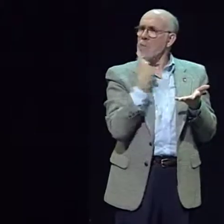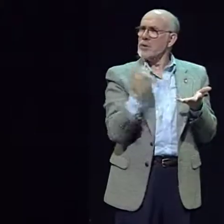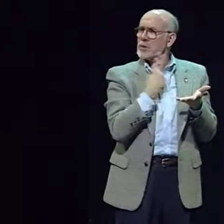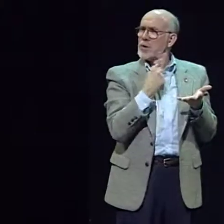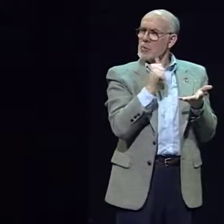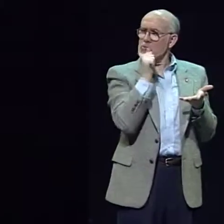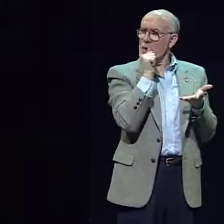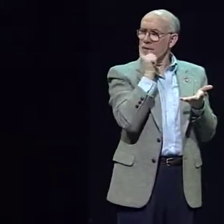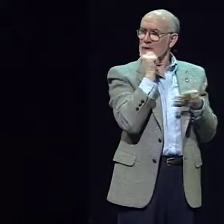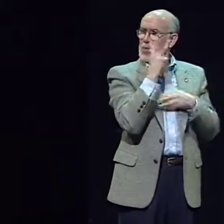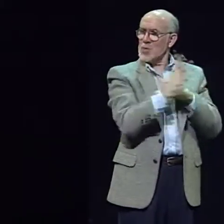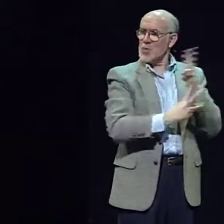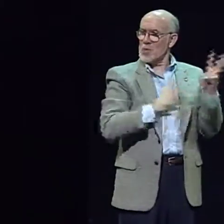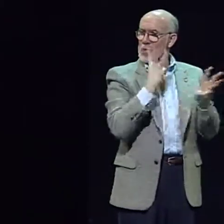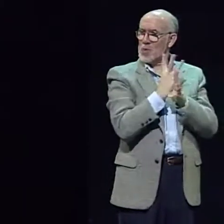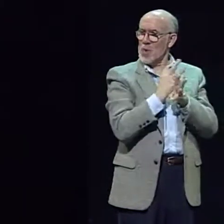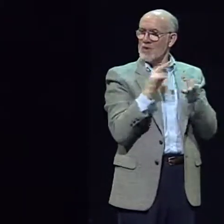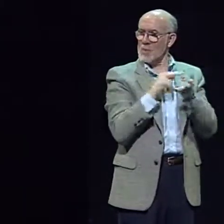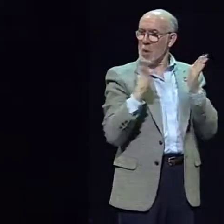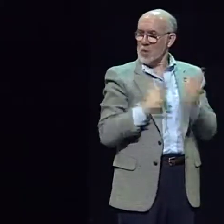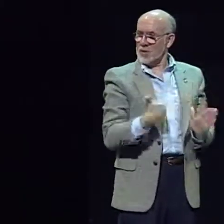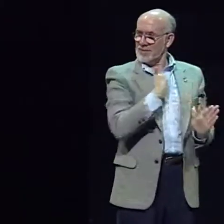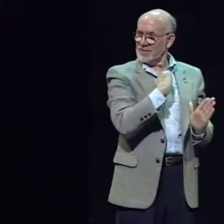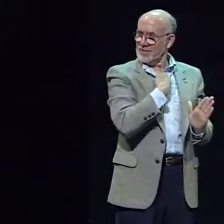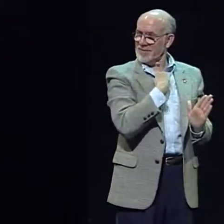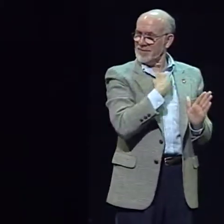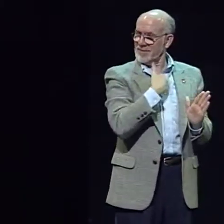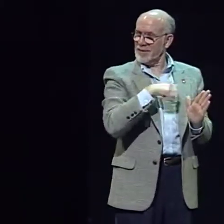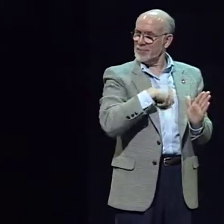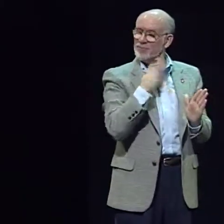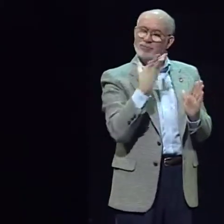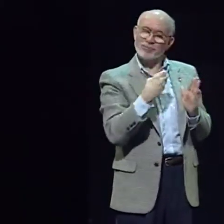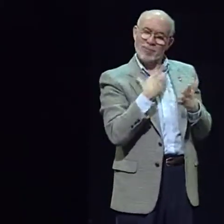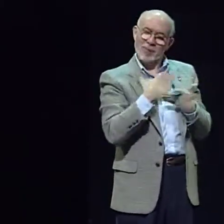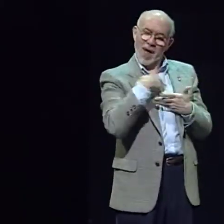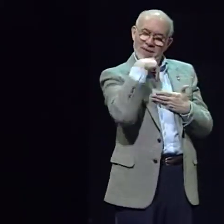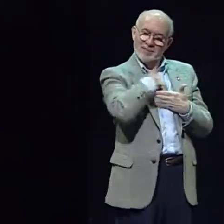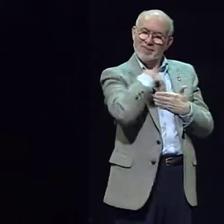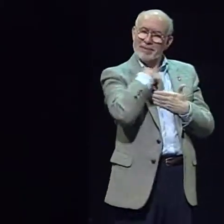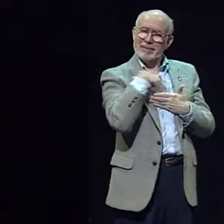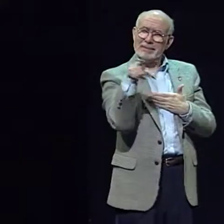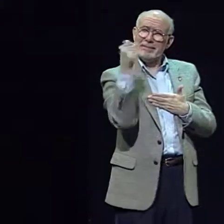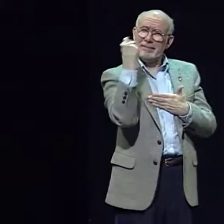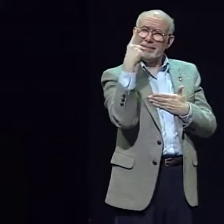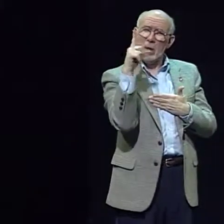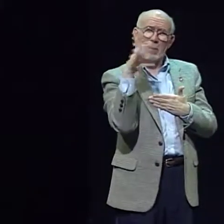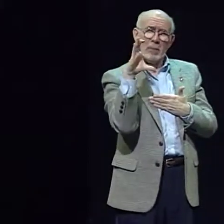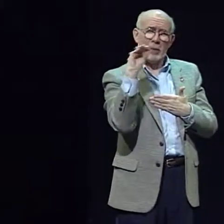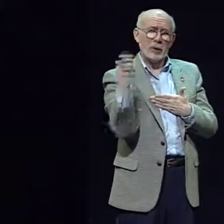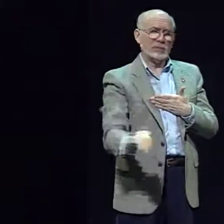AGAIN, YOU DON'T CATCH IT ALL BECAUSE ARTISTS, POETS--THEY HAVE THEIR OWN PRIVATE MEANINGS